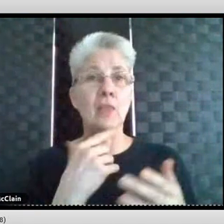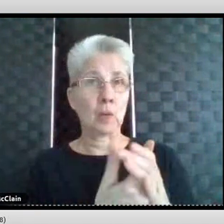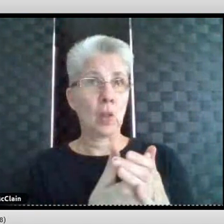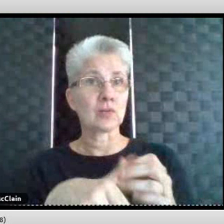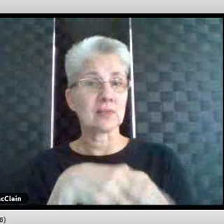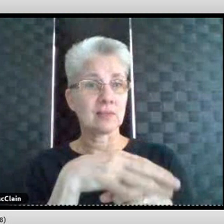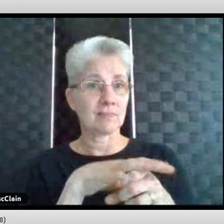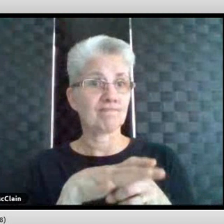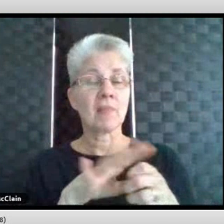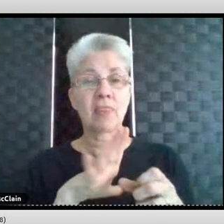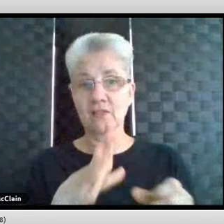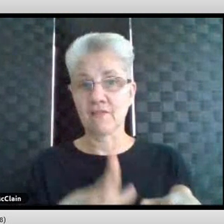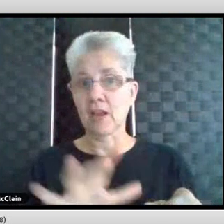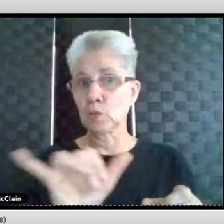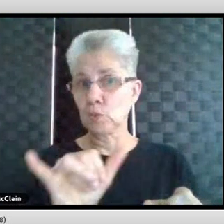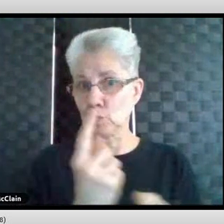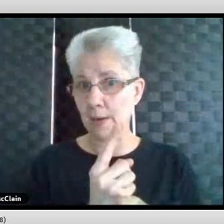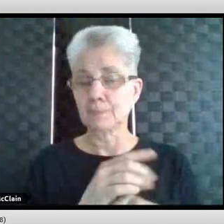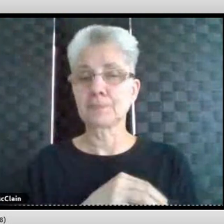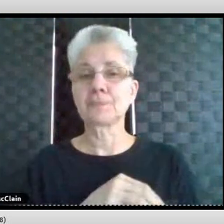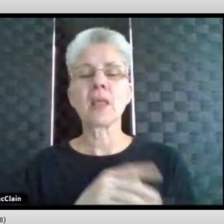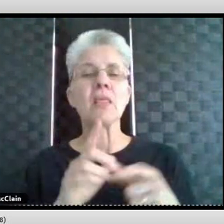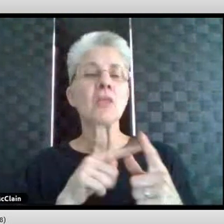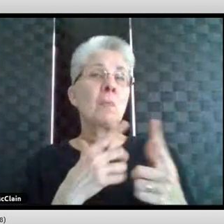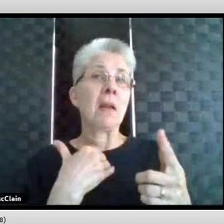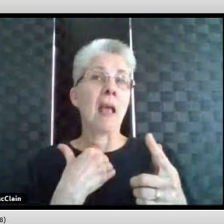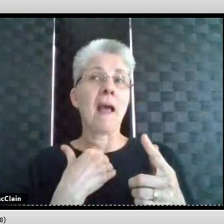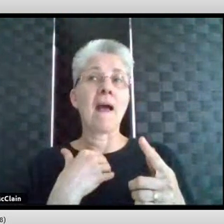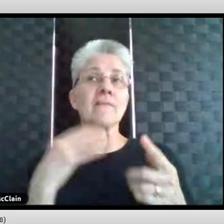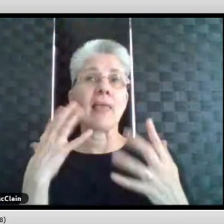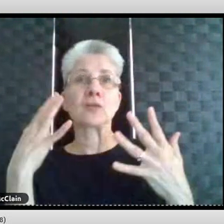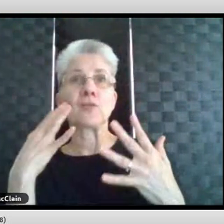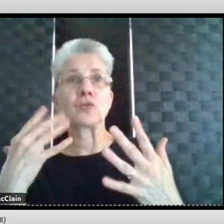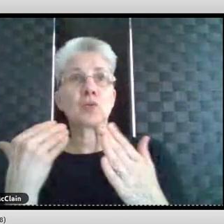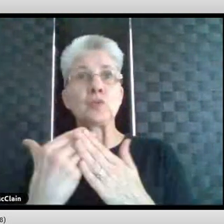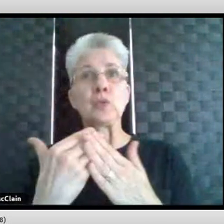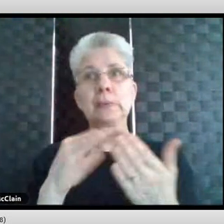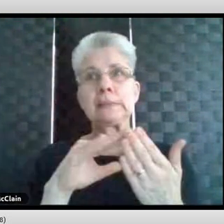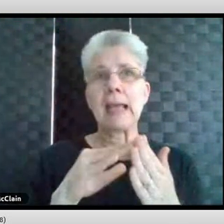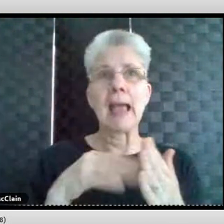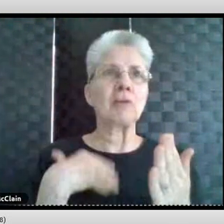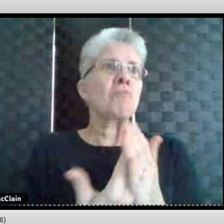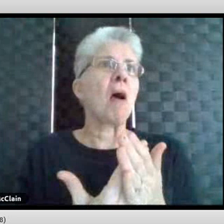and that's okay, too, isn't it? Then you might have the extraverts. Maybe they're new in town, maybe they just changed jobs,